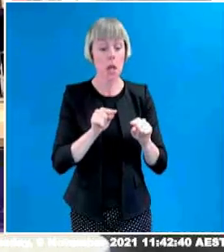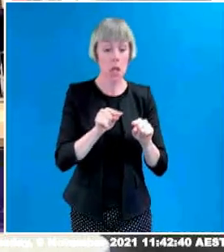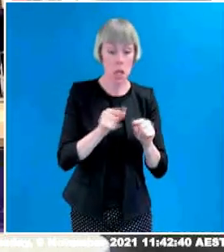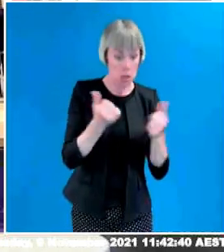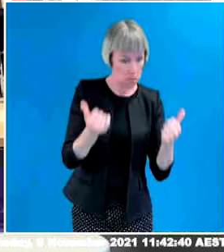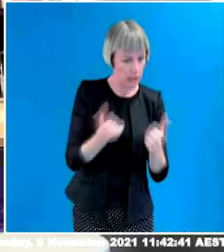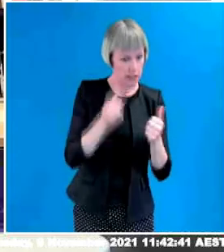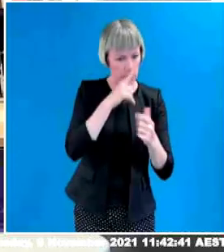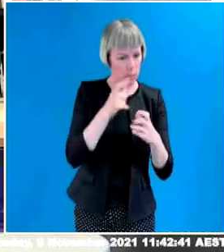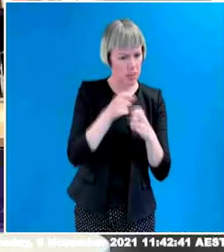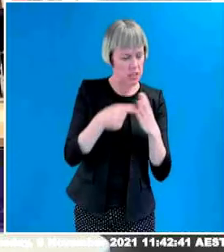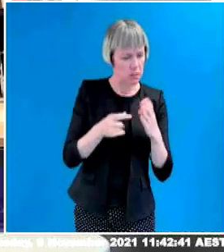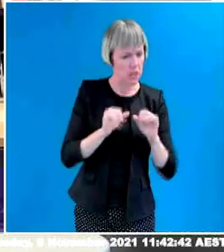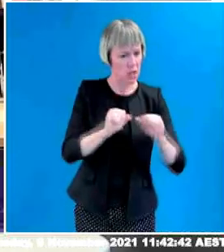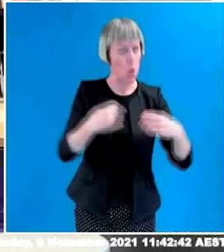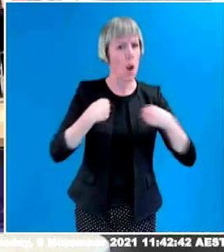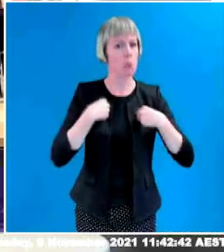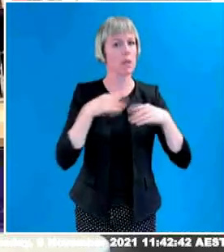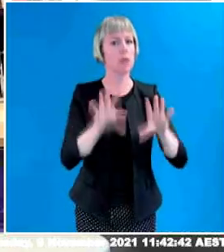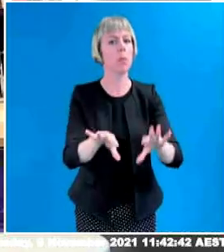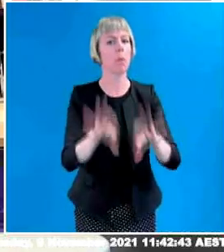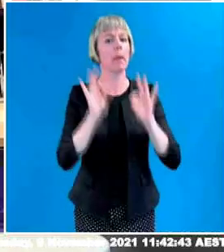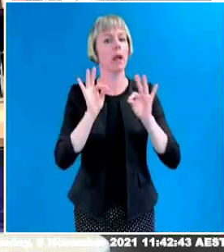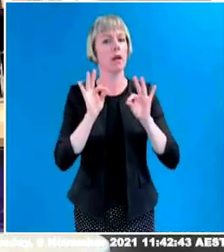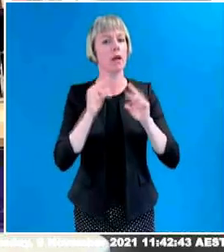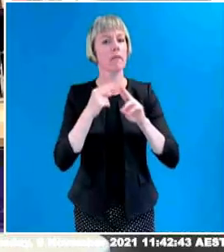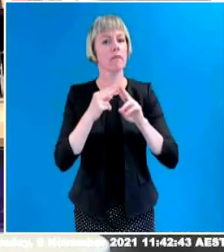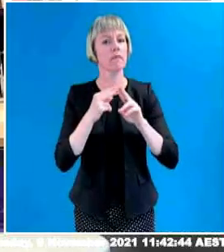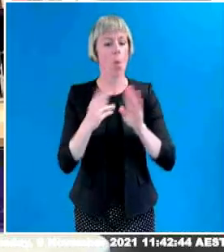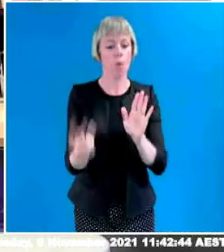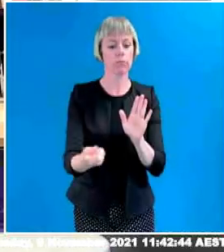far the largest procurement budget within Australia.